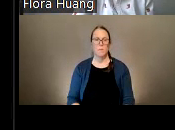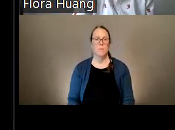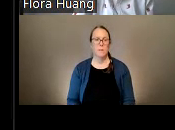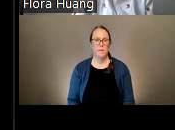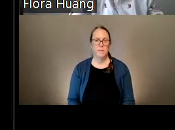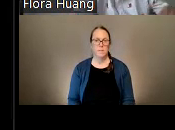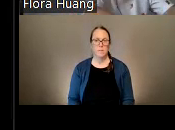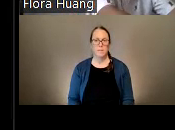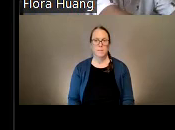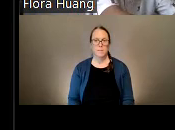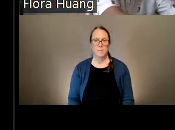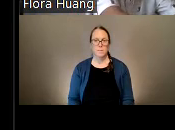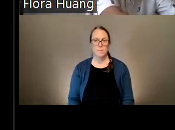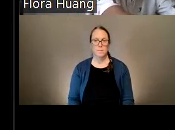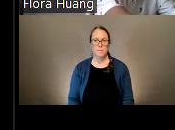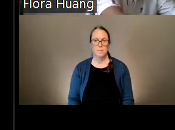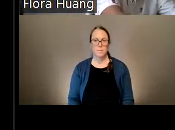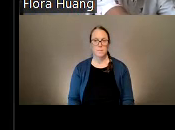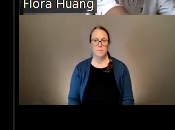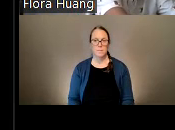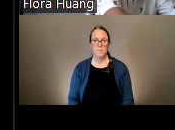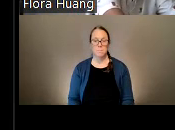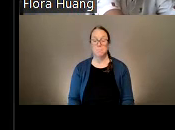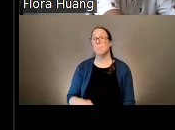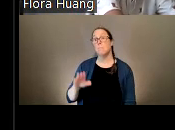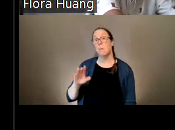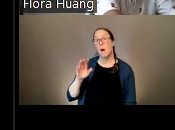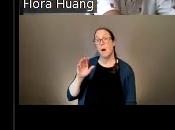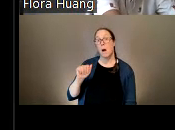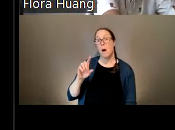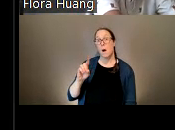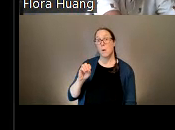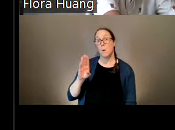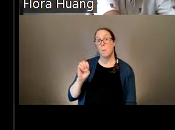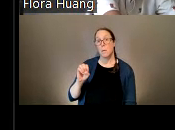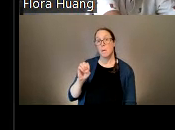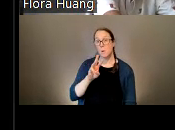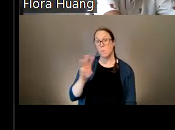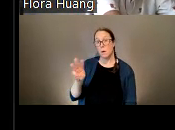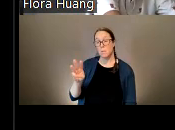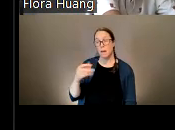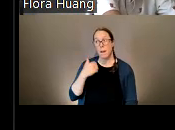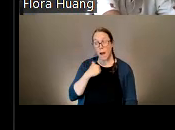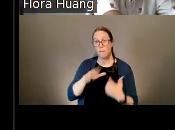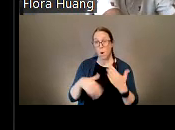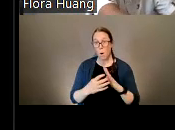And actually on the Adobe website, they have a whole section dedicated to accessibility